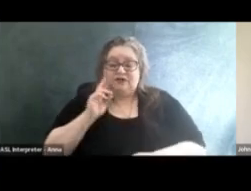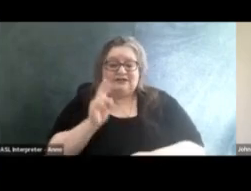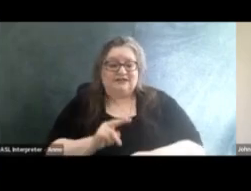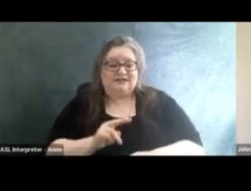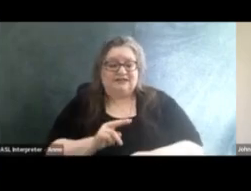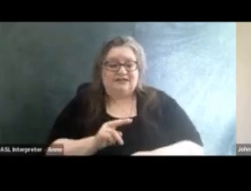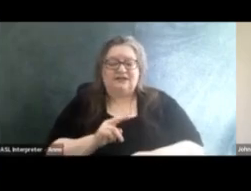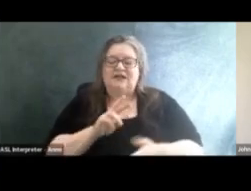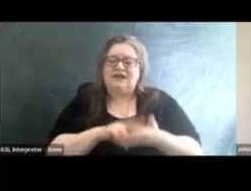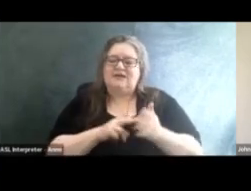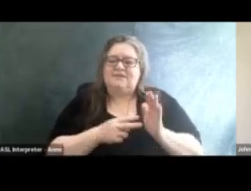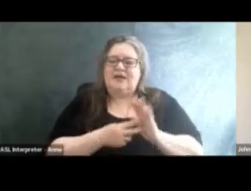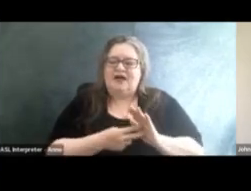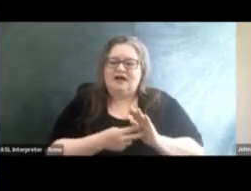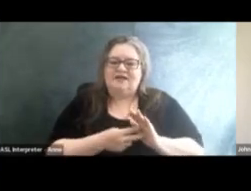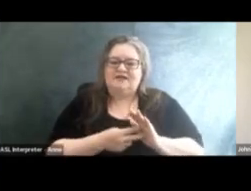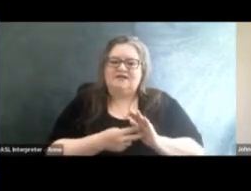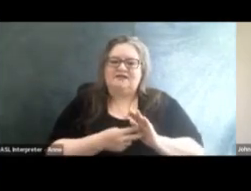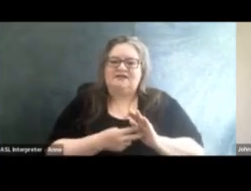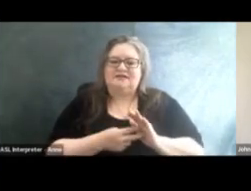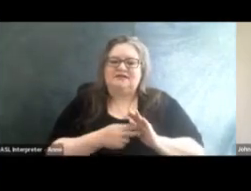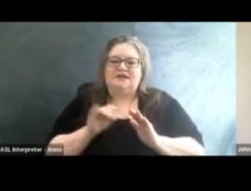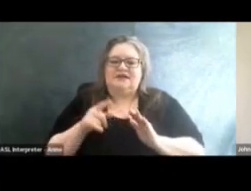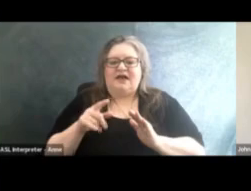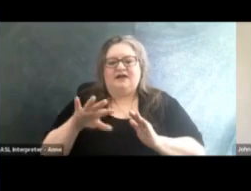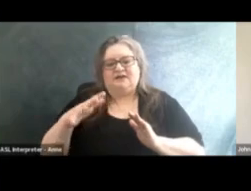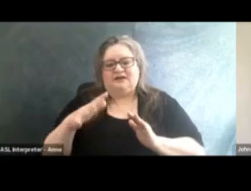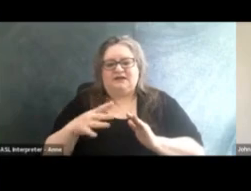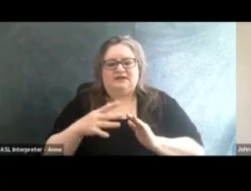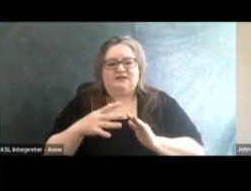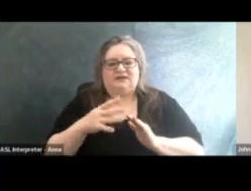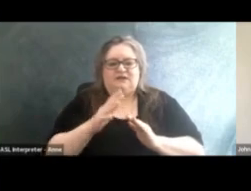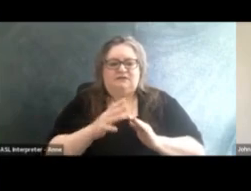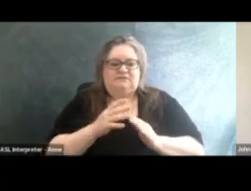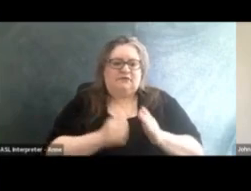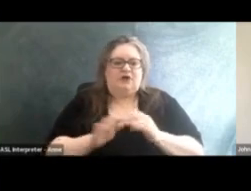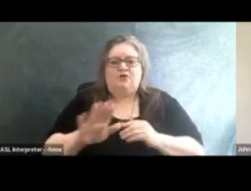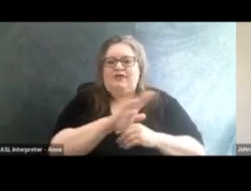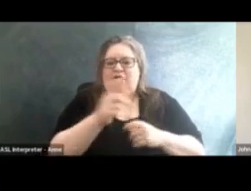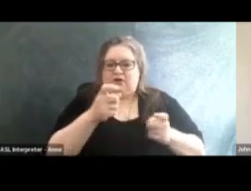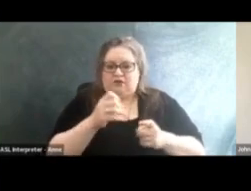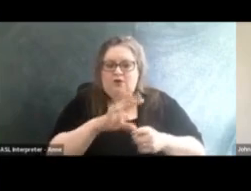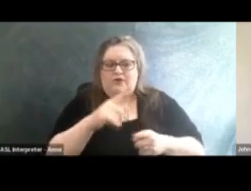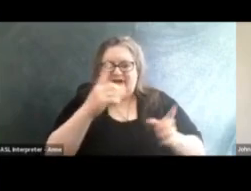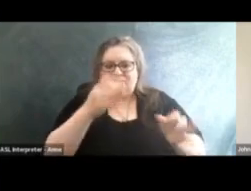imply that it is at to some degree under their control or at their discretion. But if indeed